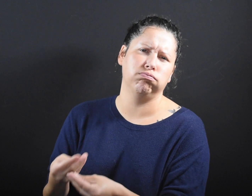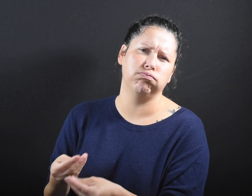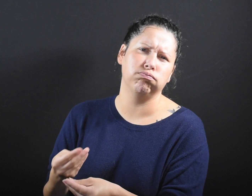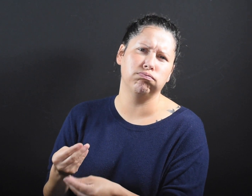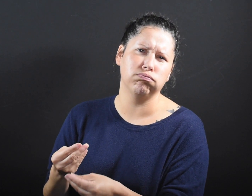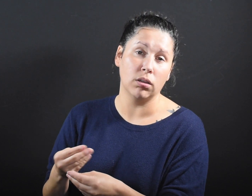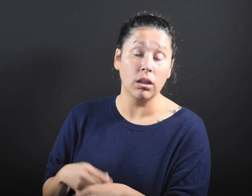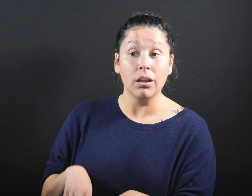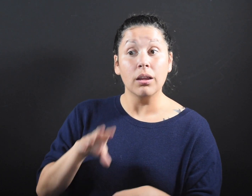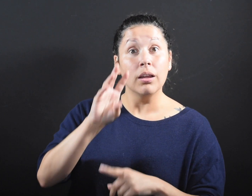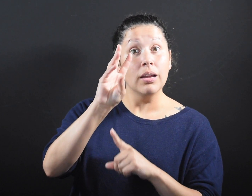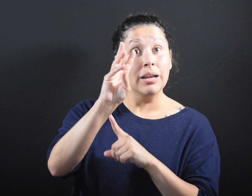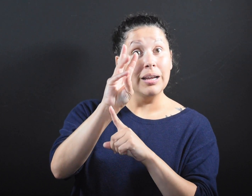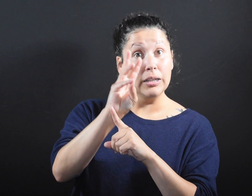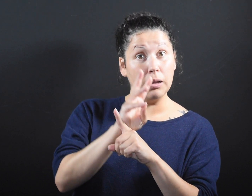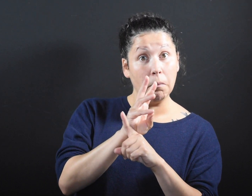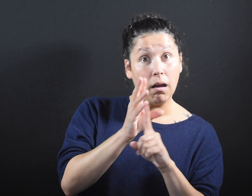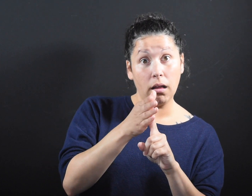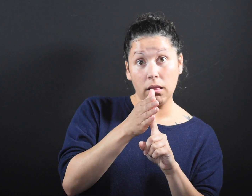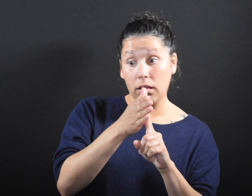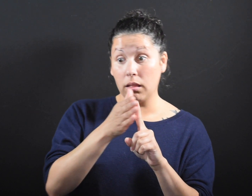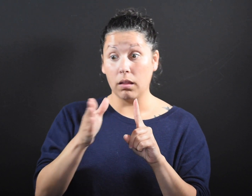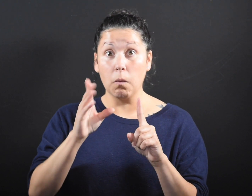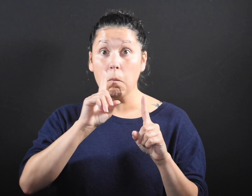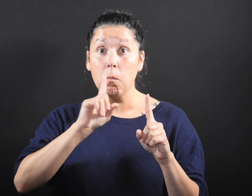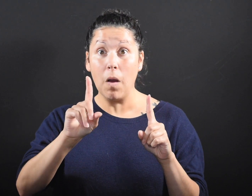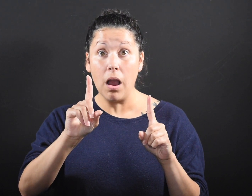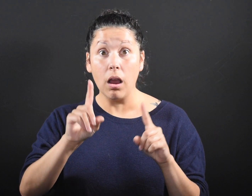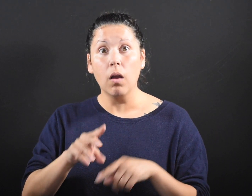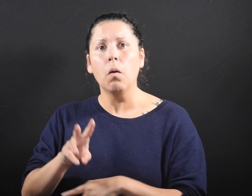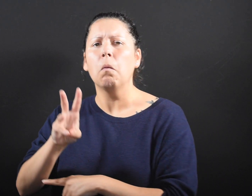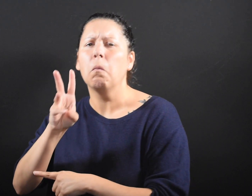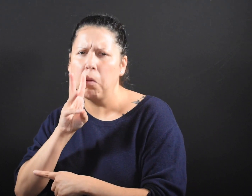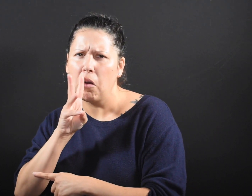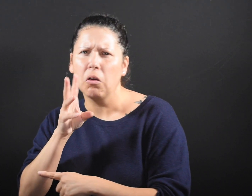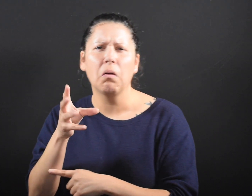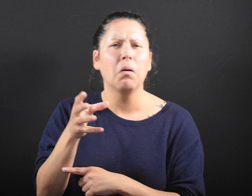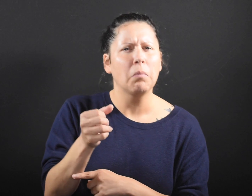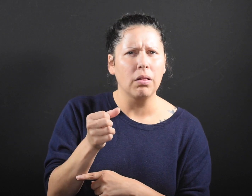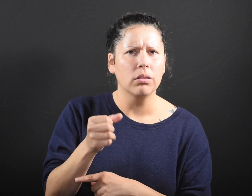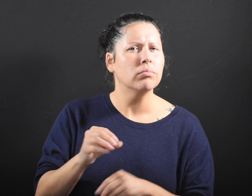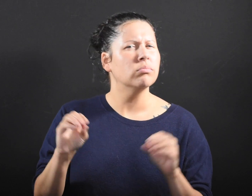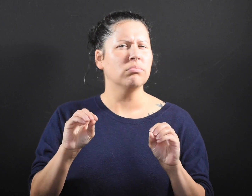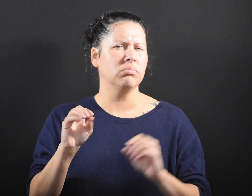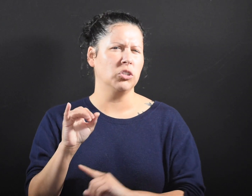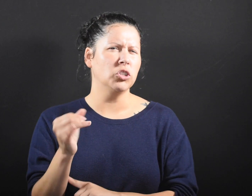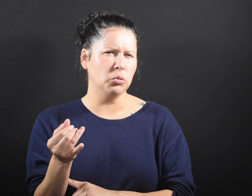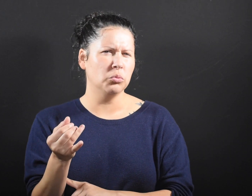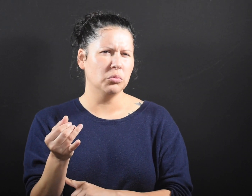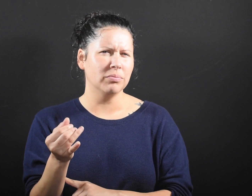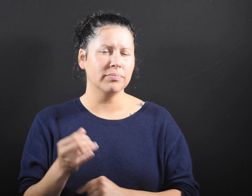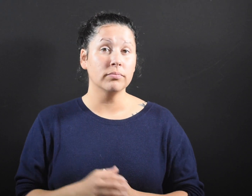Stick with breast milk or formula for babies under 6 months old, and water and milk after they reach age 1. ●